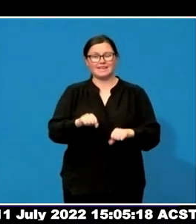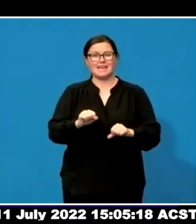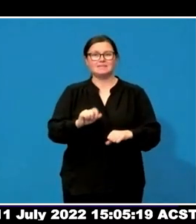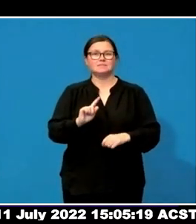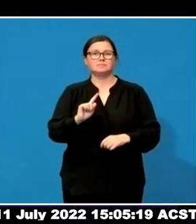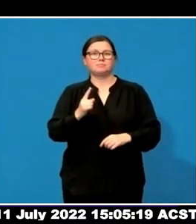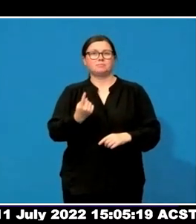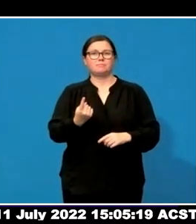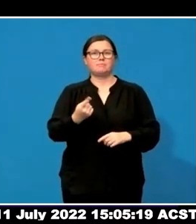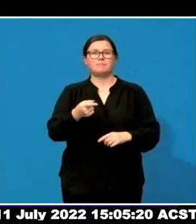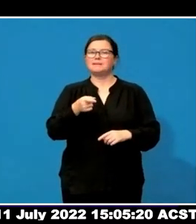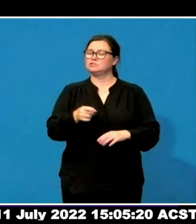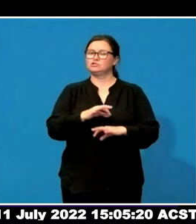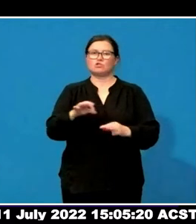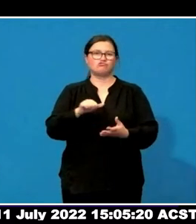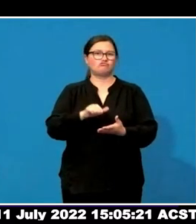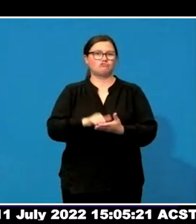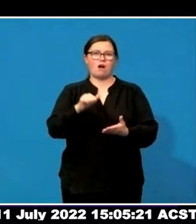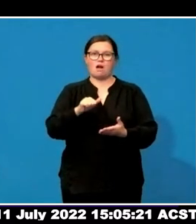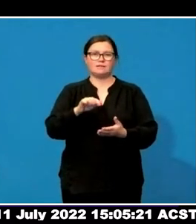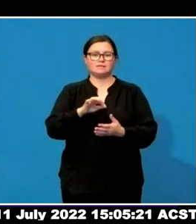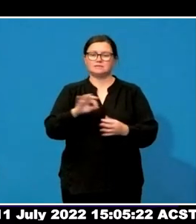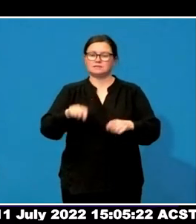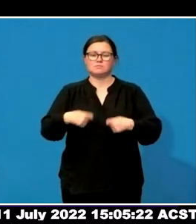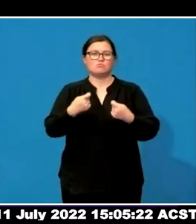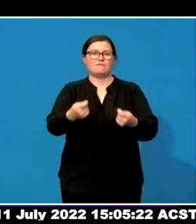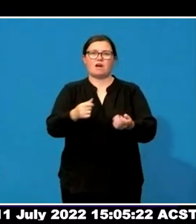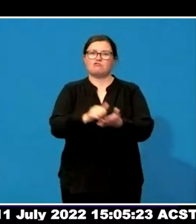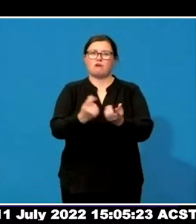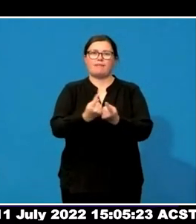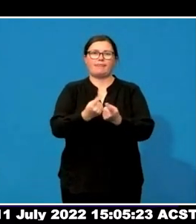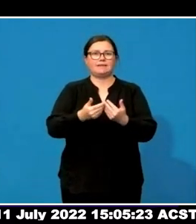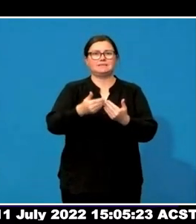what it provides for him in a year, because under the current costings in terms of